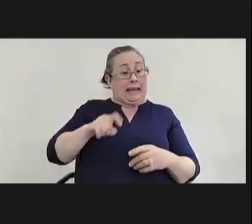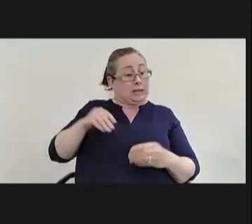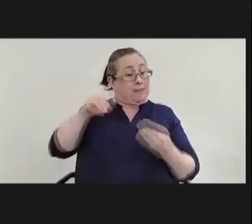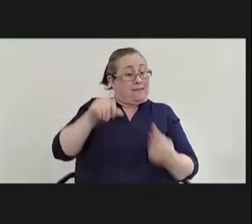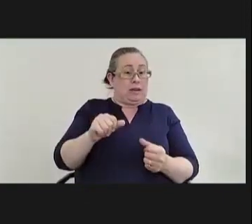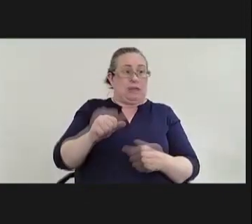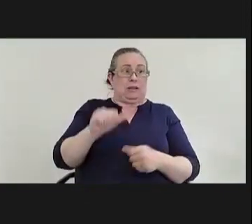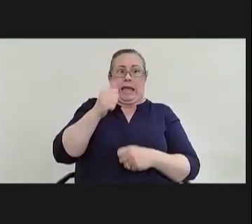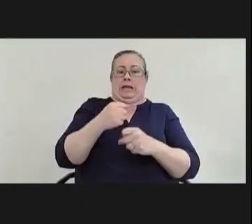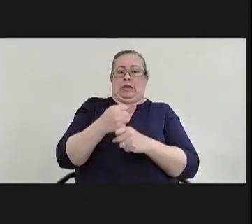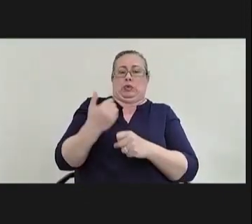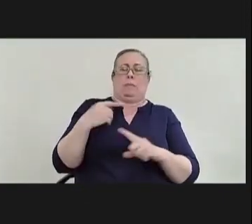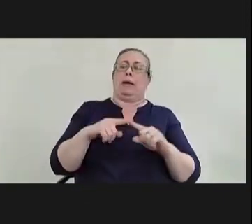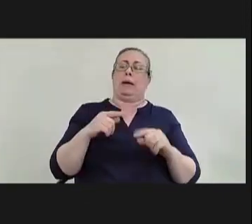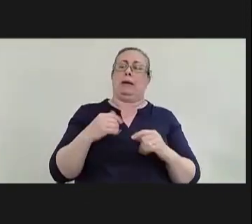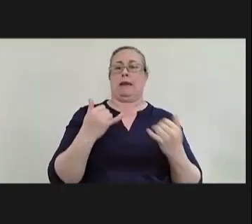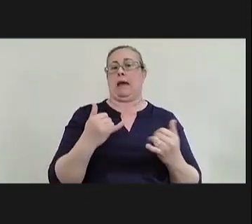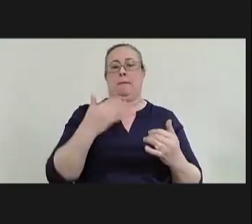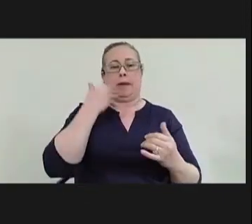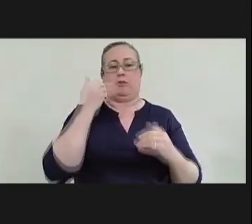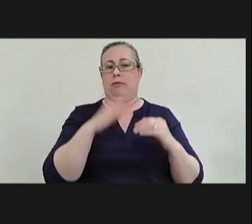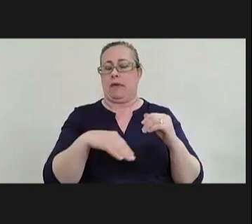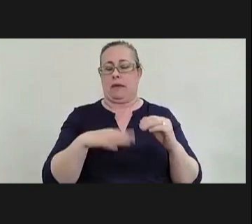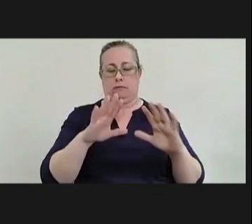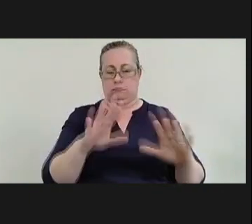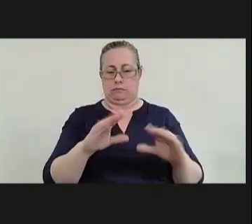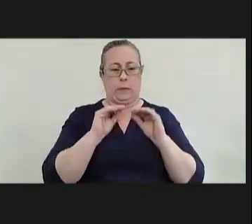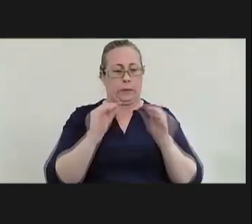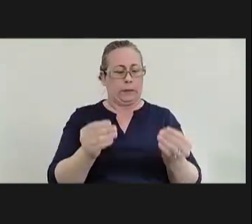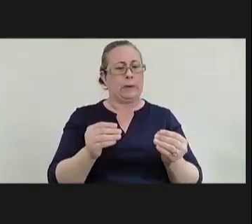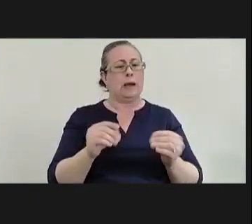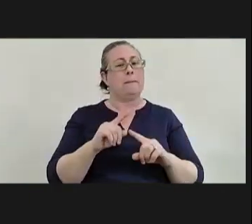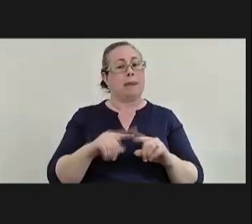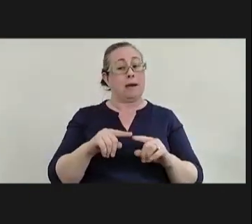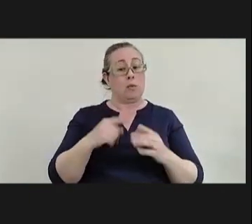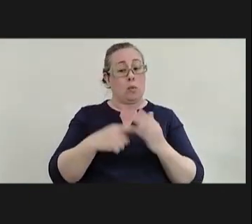And just wanted to point out that the work that Elizabeth presented is one step toward